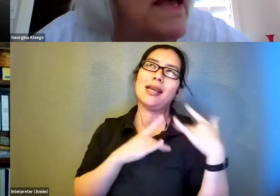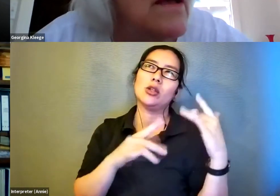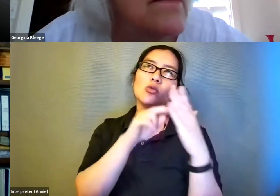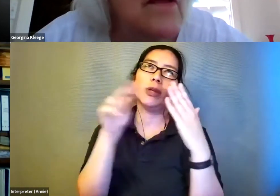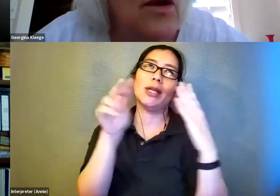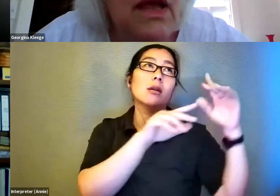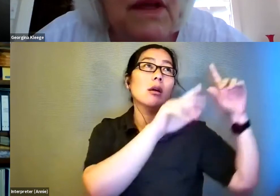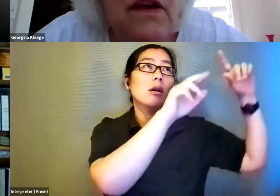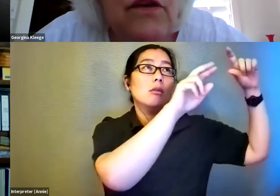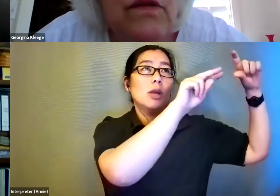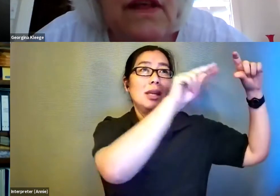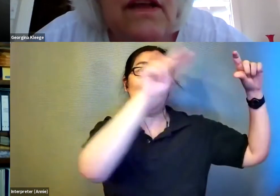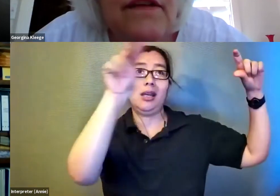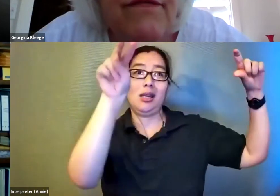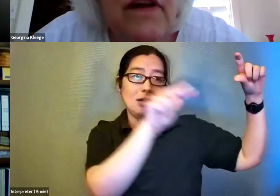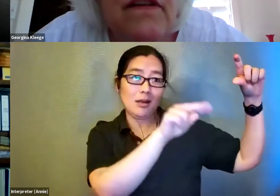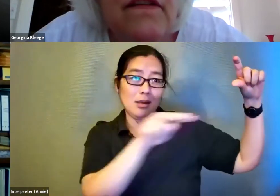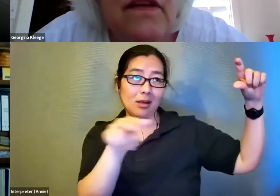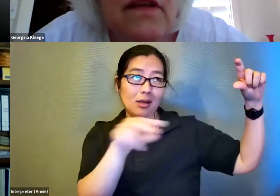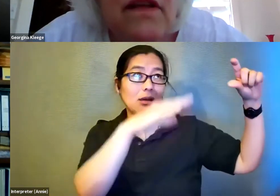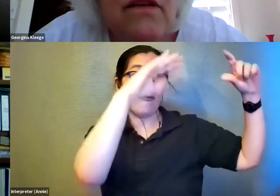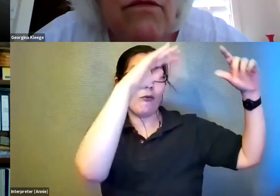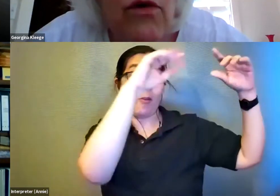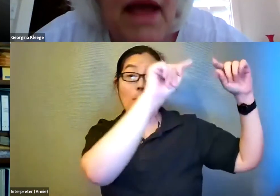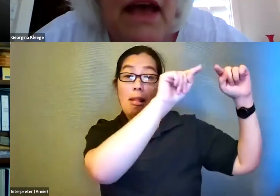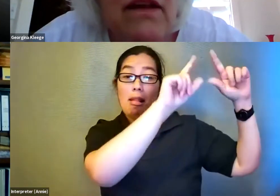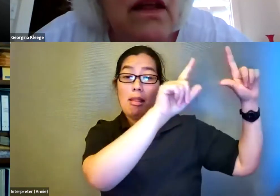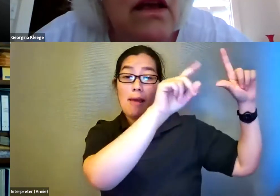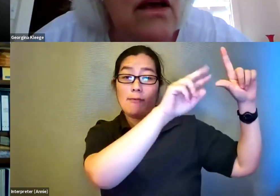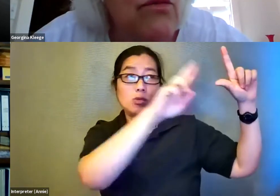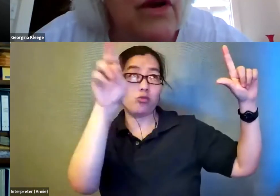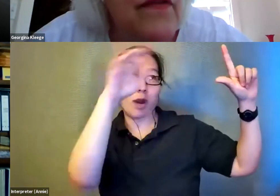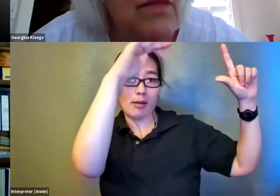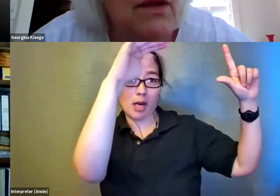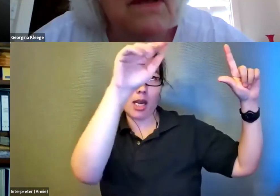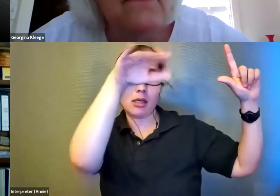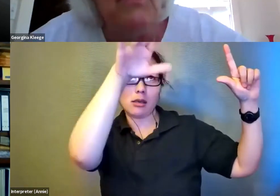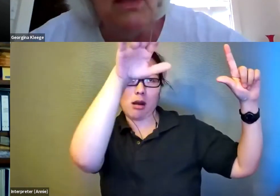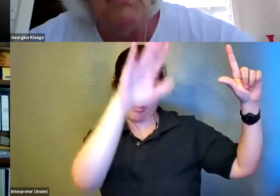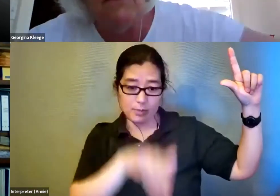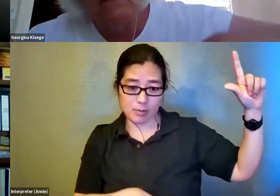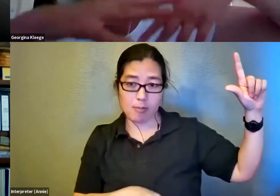page and there may be a totally different format where there may be some image that's